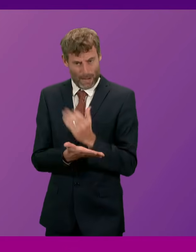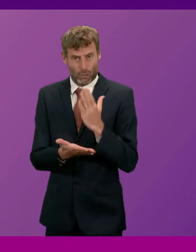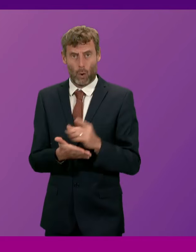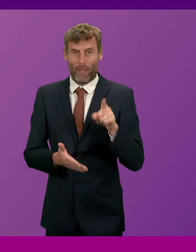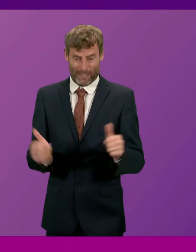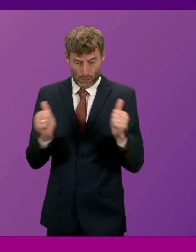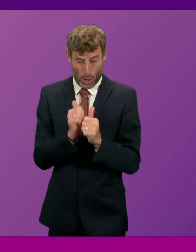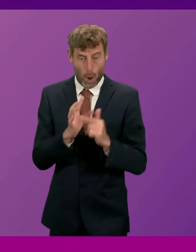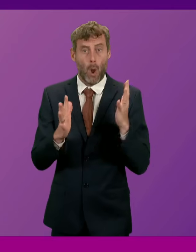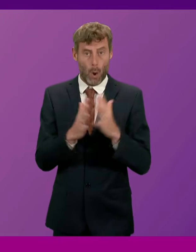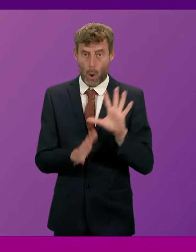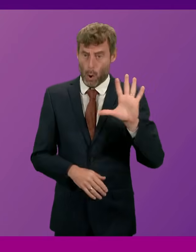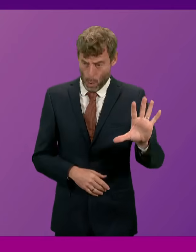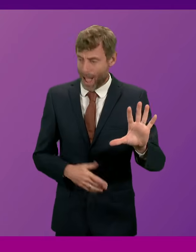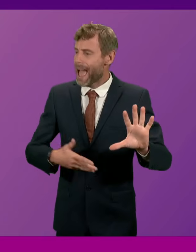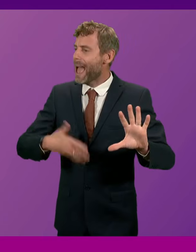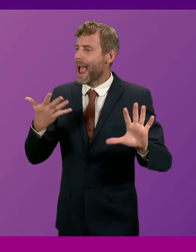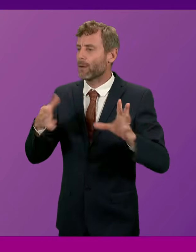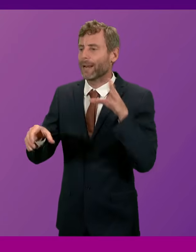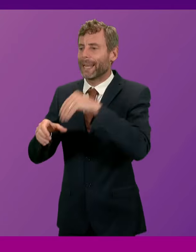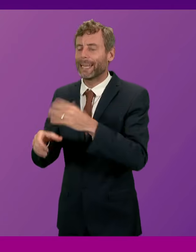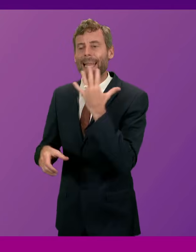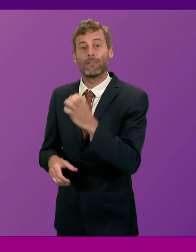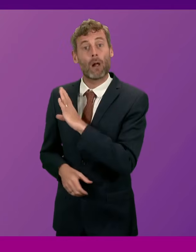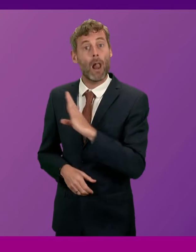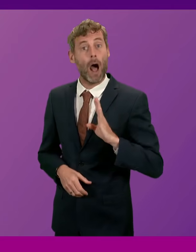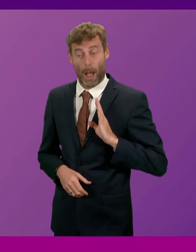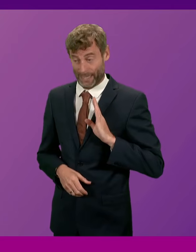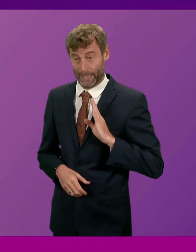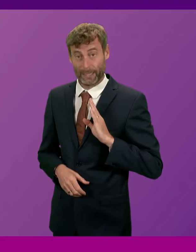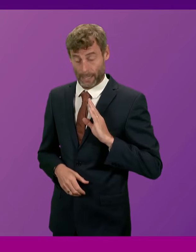Scotland who has served in Israel’s occupation forces will be investigated and, if necessary,